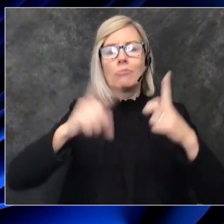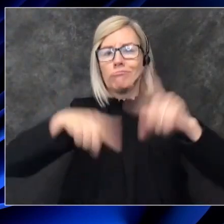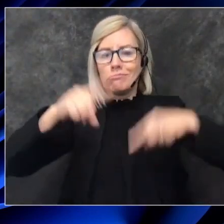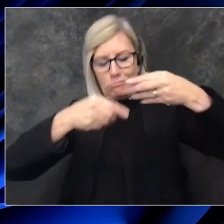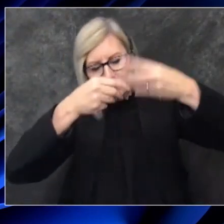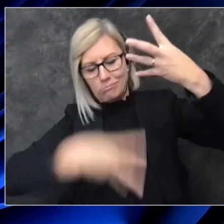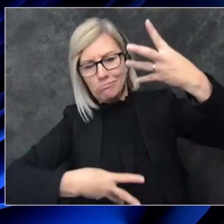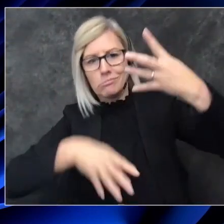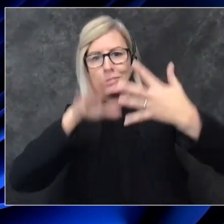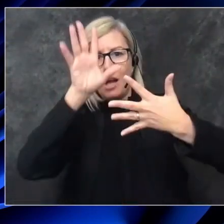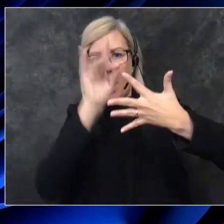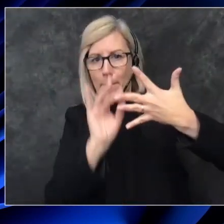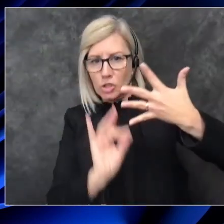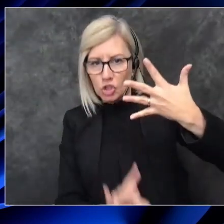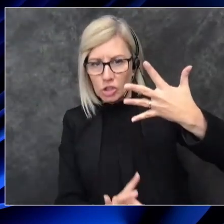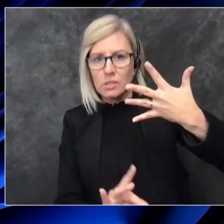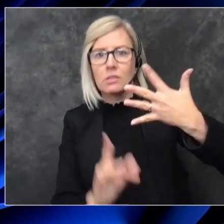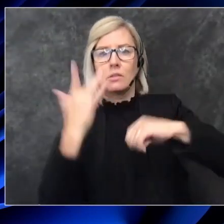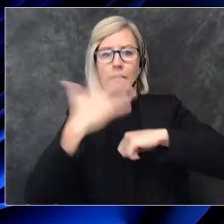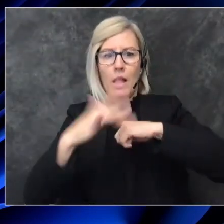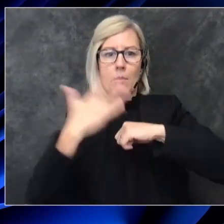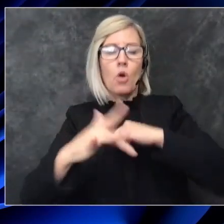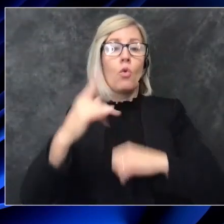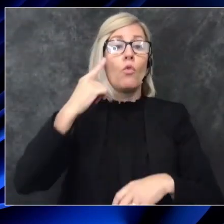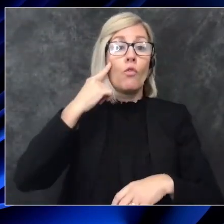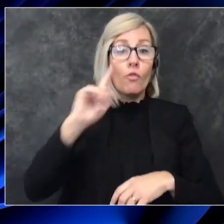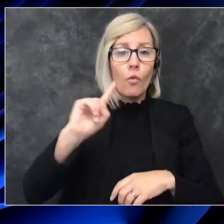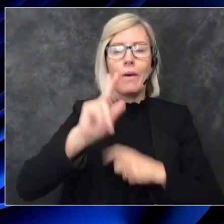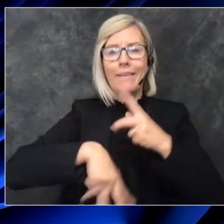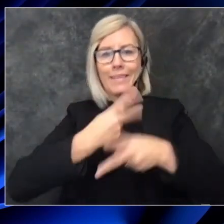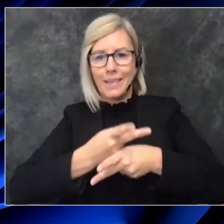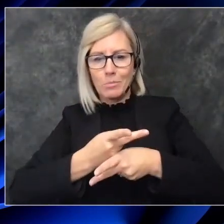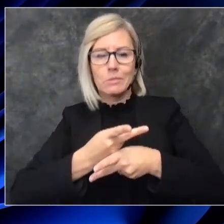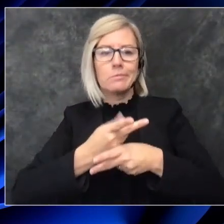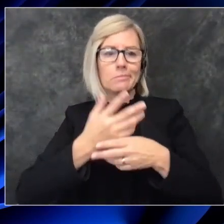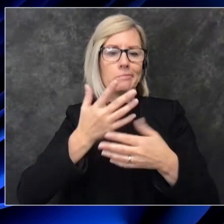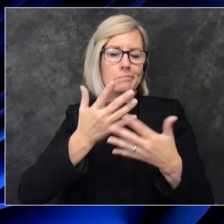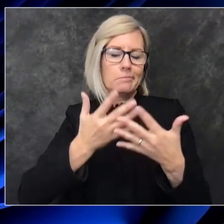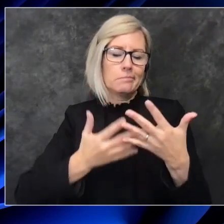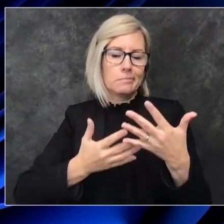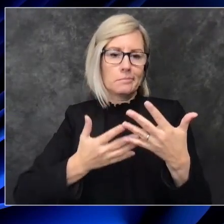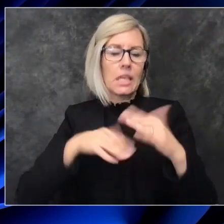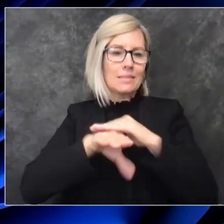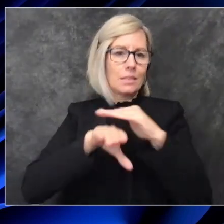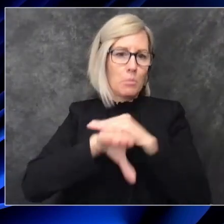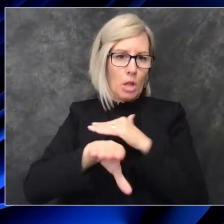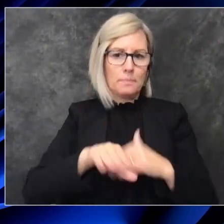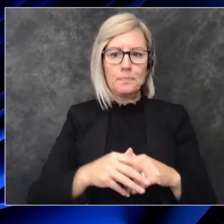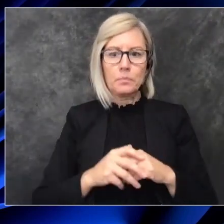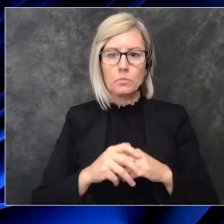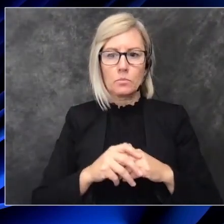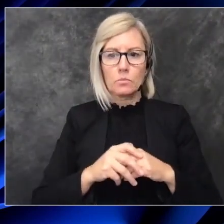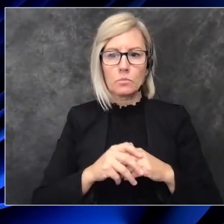that are available to us for the types of the accessibility that we have. So let's maximize this accessibility window.